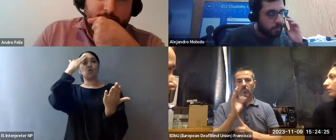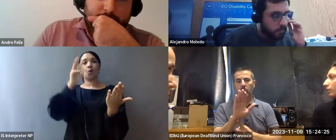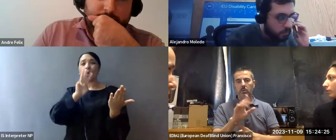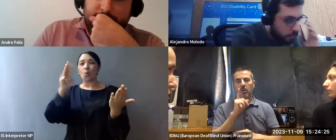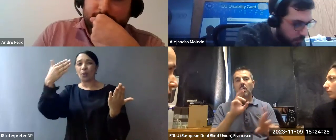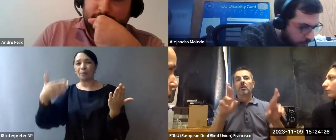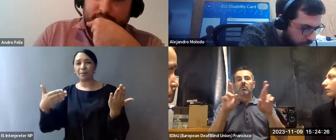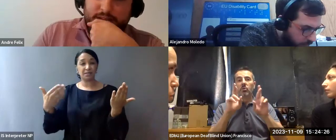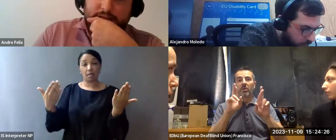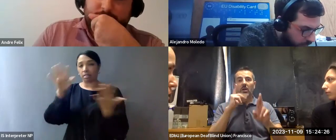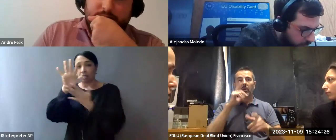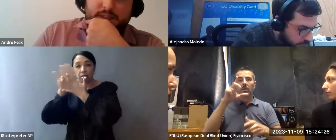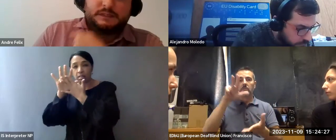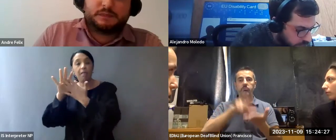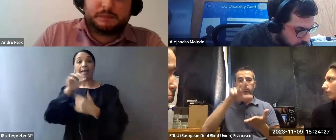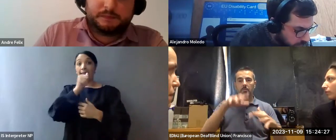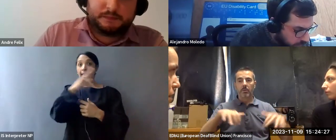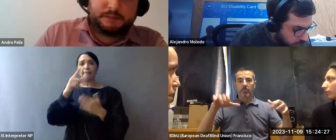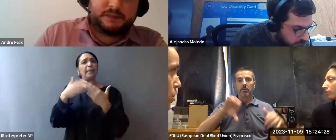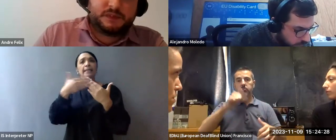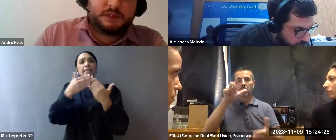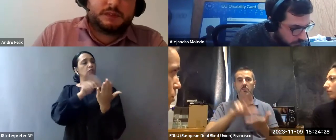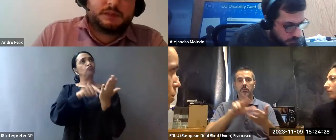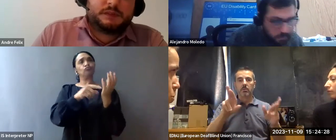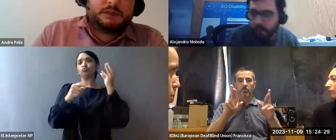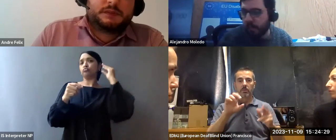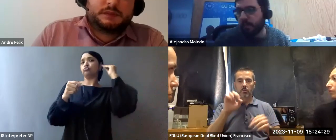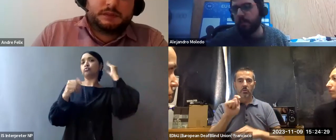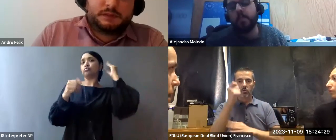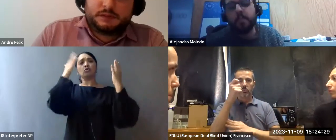and that would definitely be a very useful tool for many people.